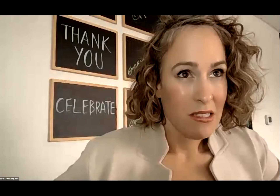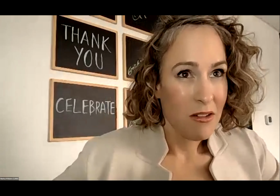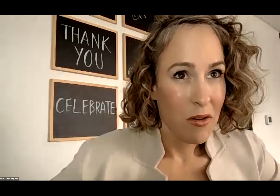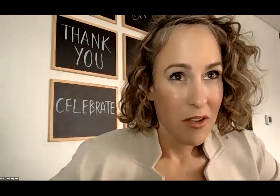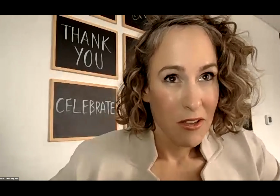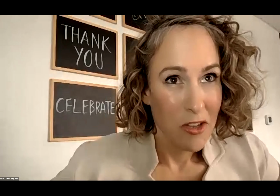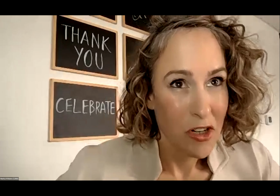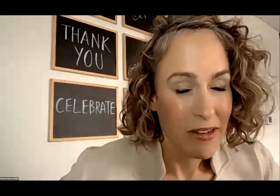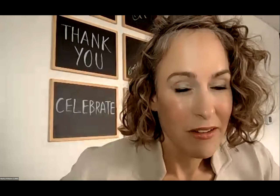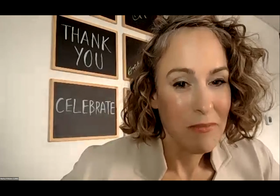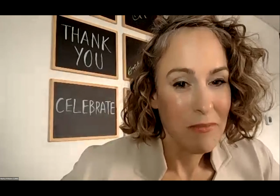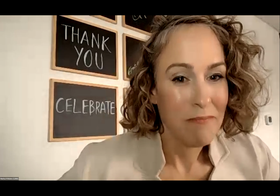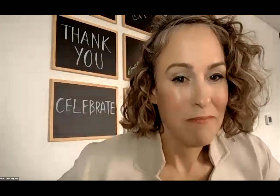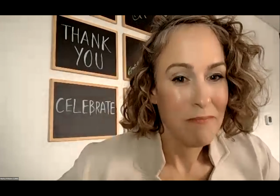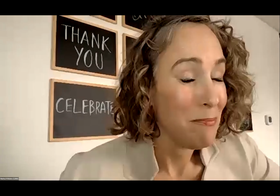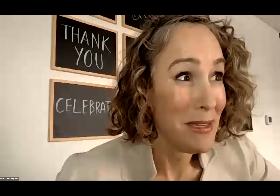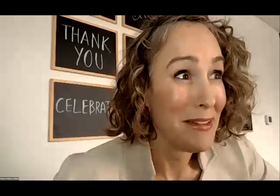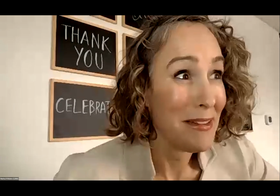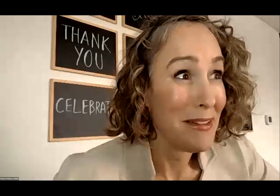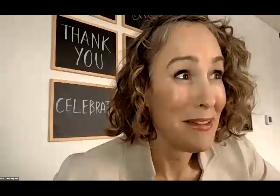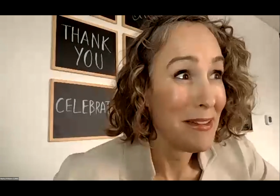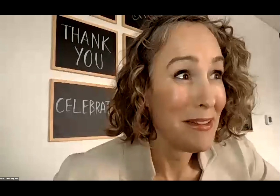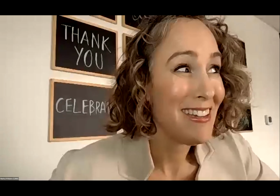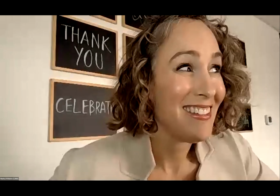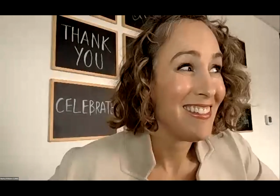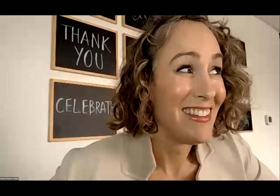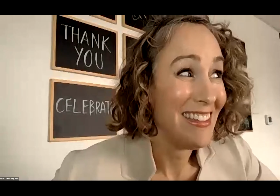and they tell you you're going to be landing today in Detroit.